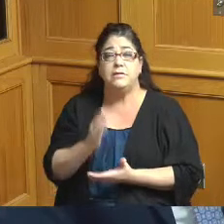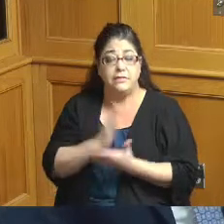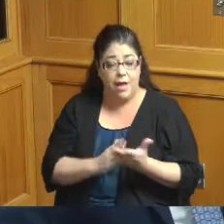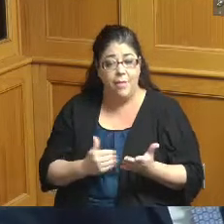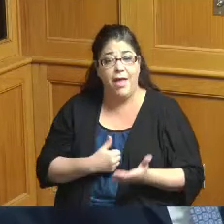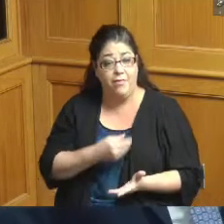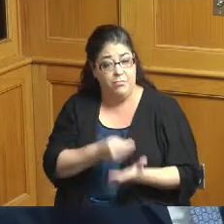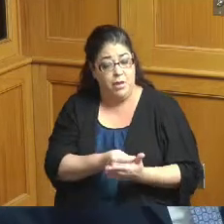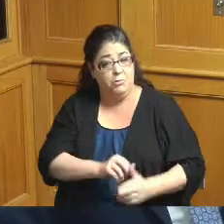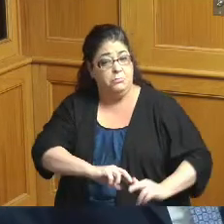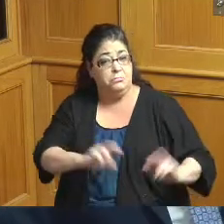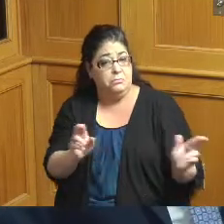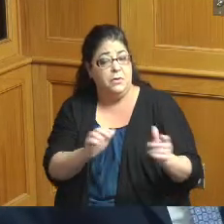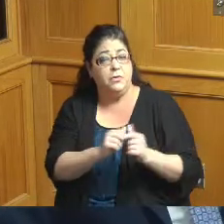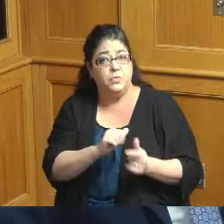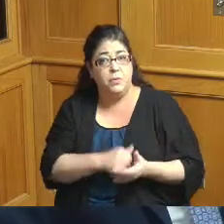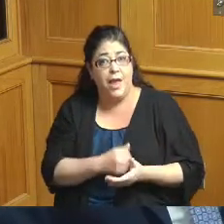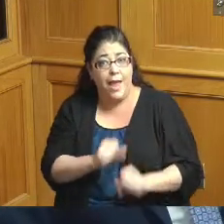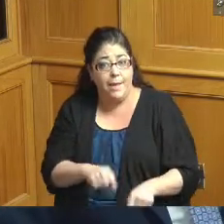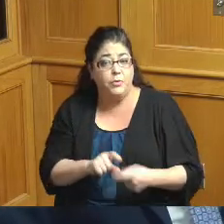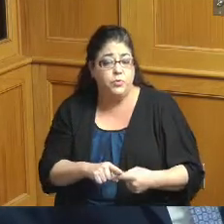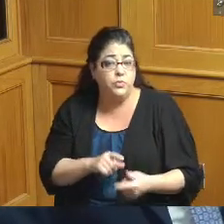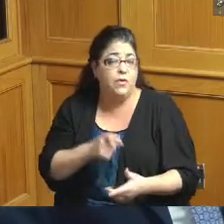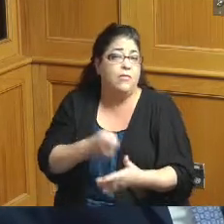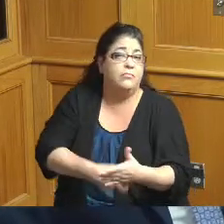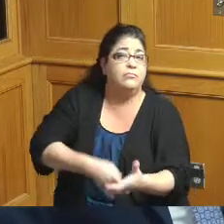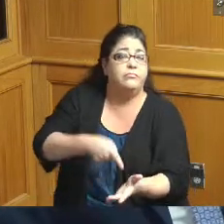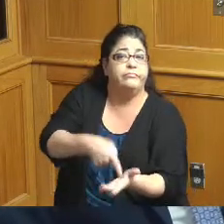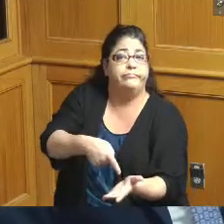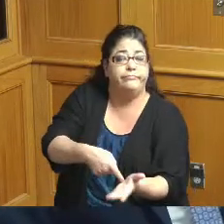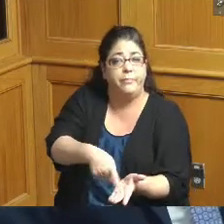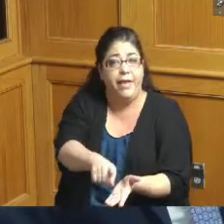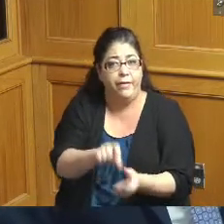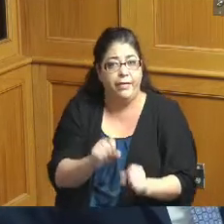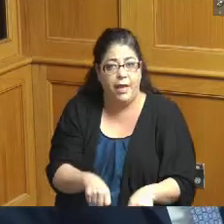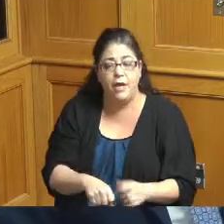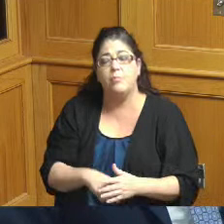have representation I'd like to take a moment to discuss how we're providing assistance through the